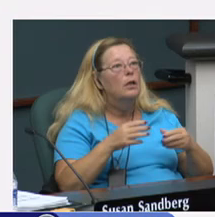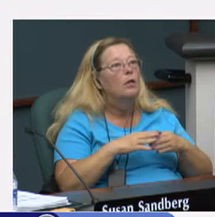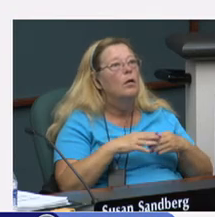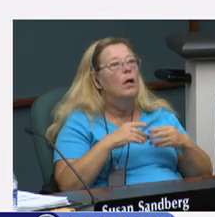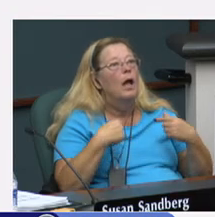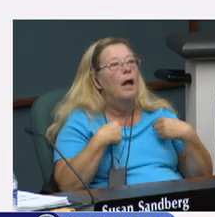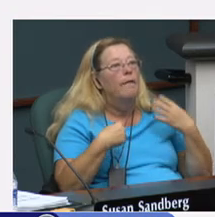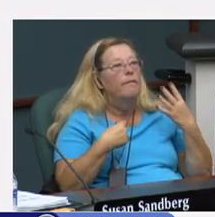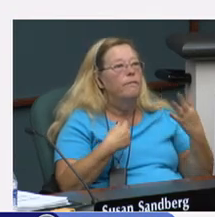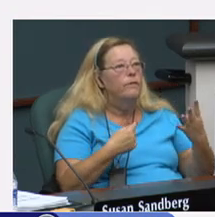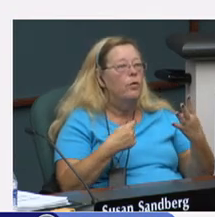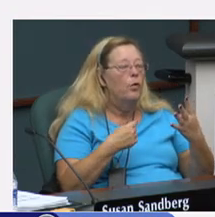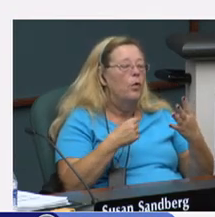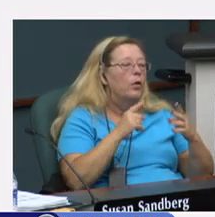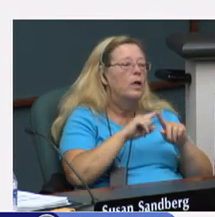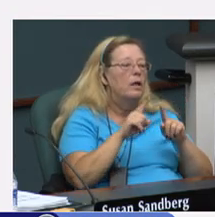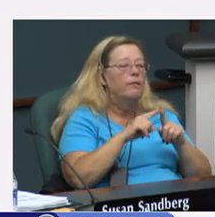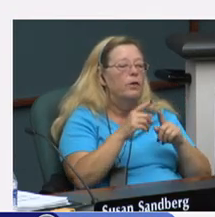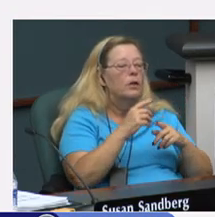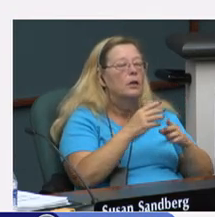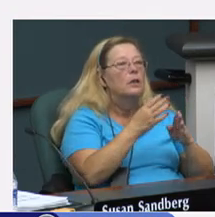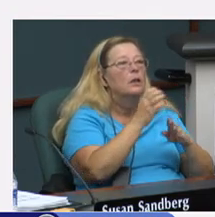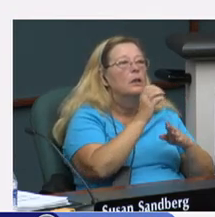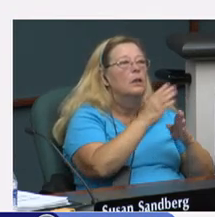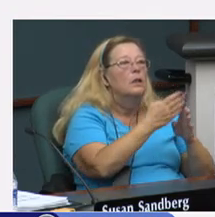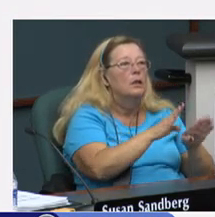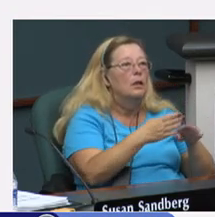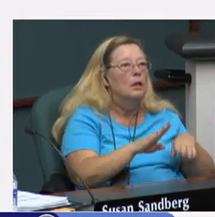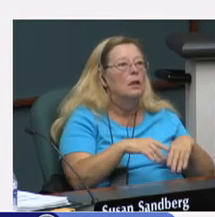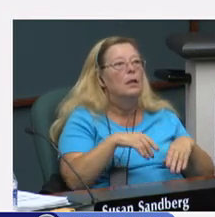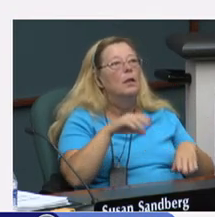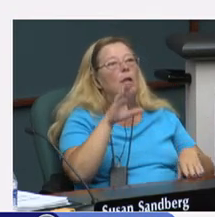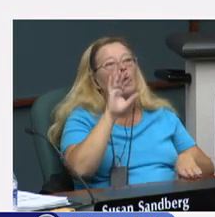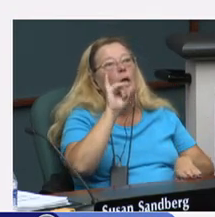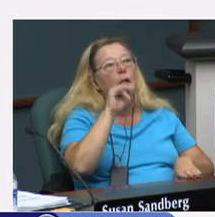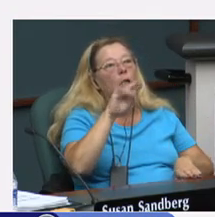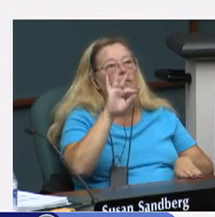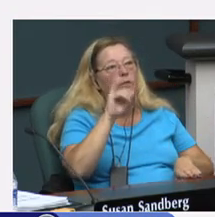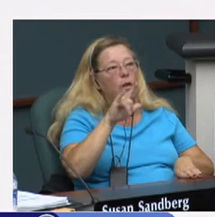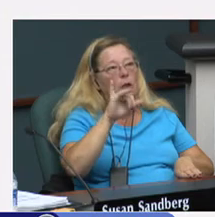subdivision types one is called infill subdivision is it has a three acre